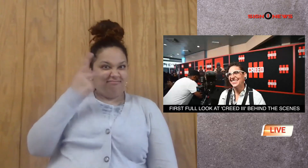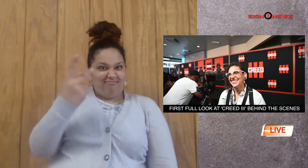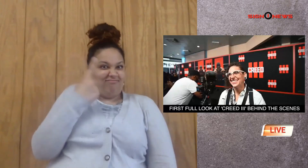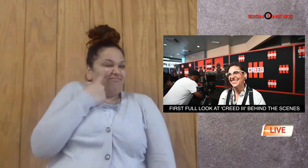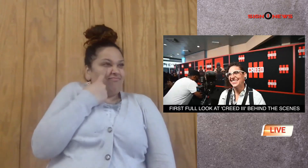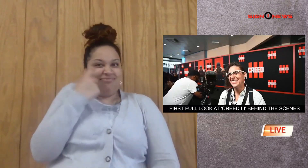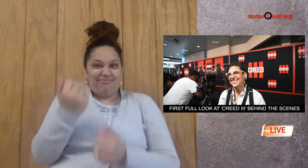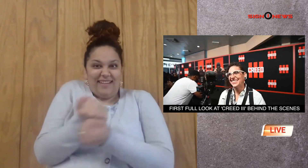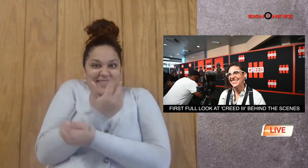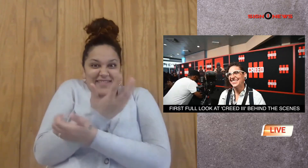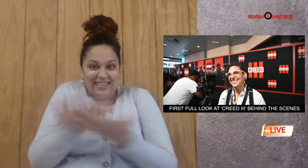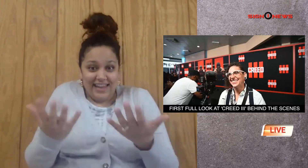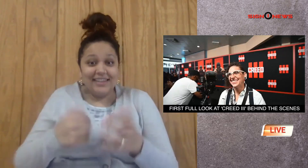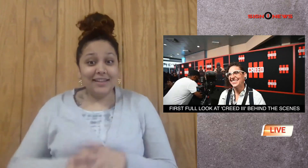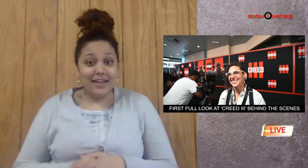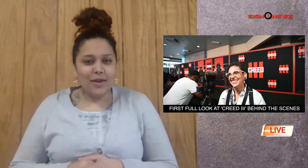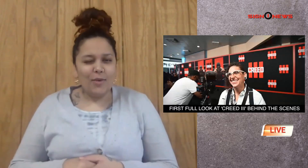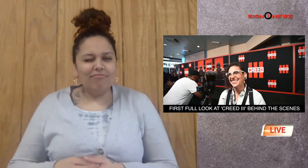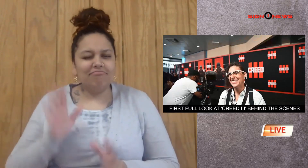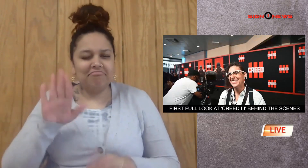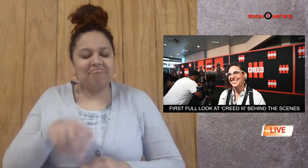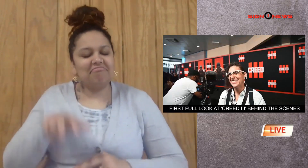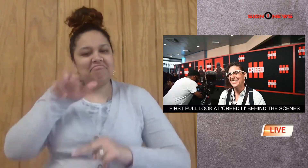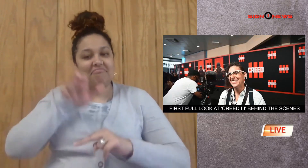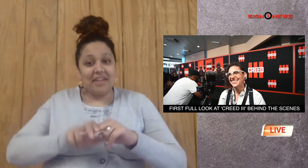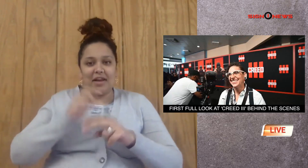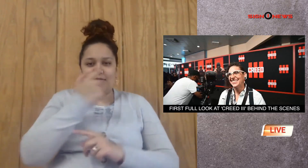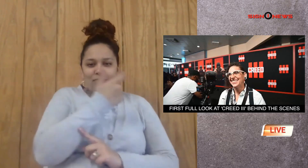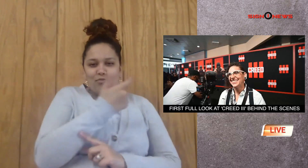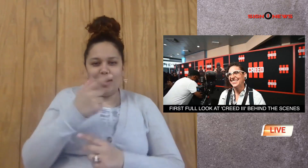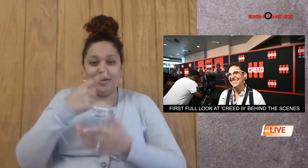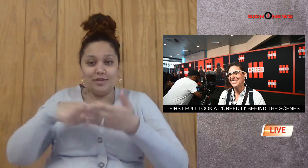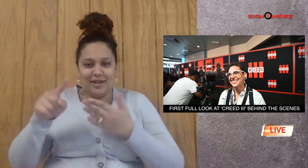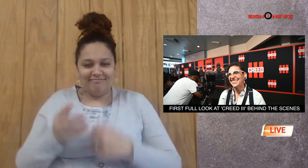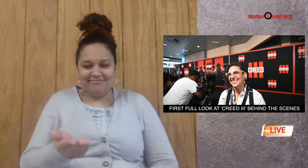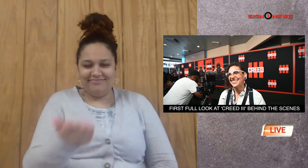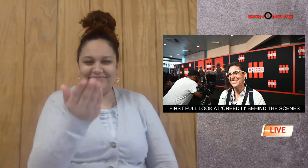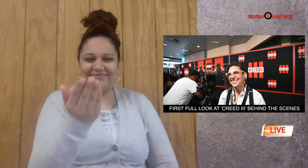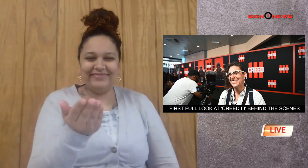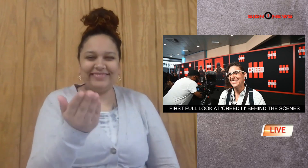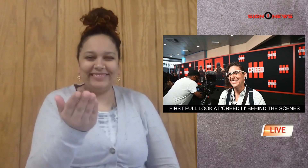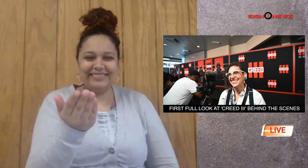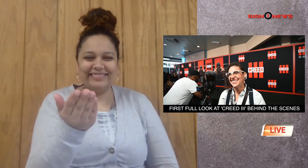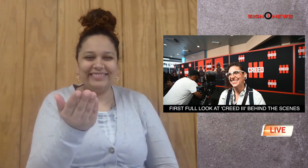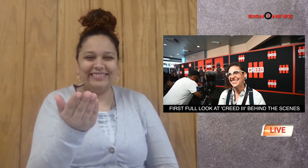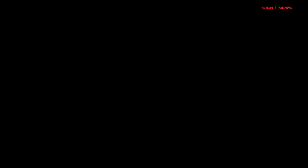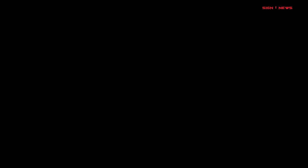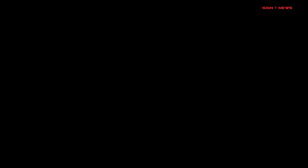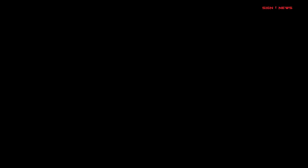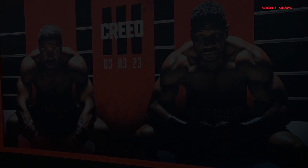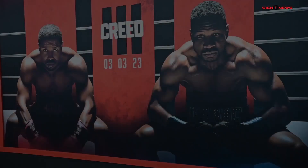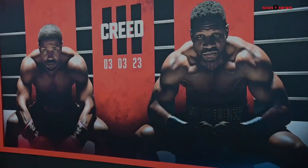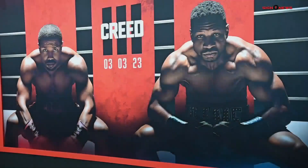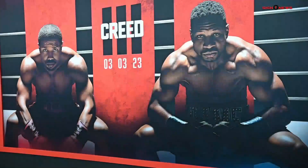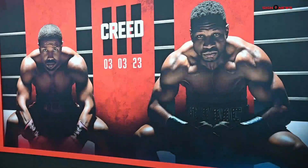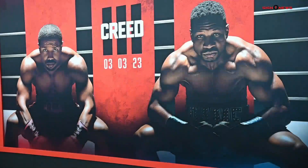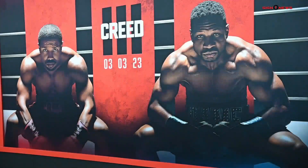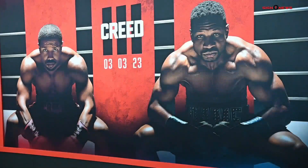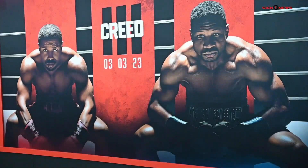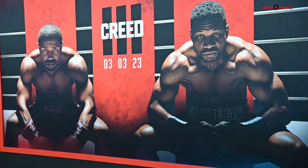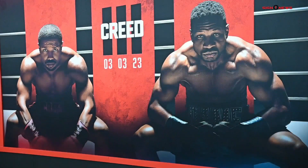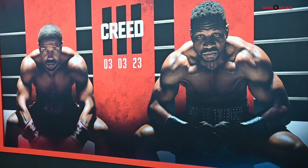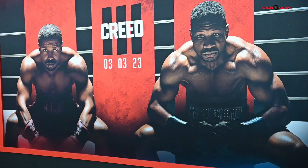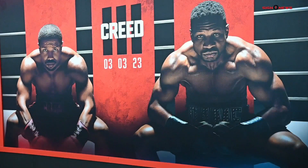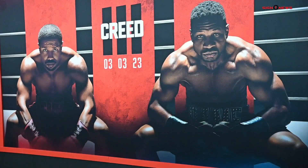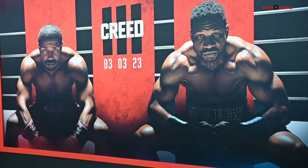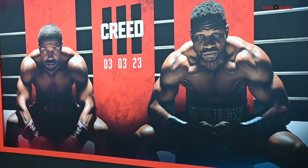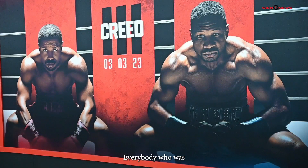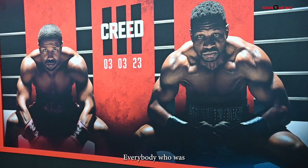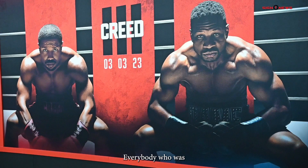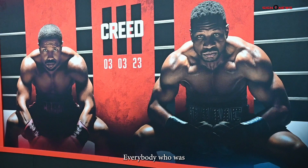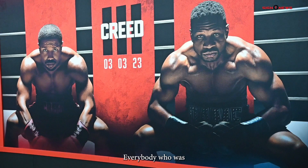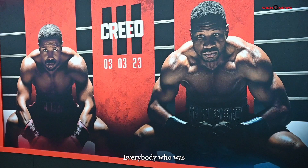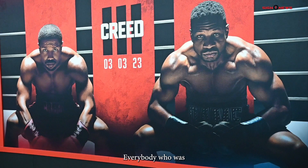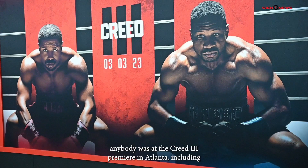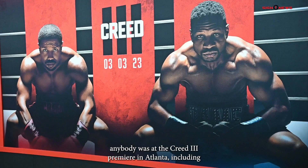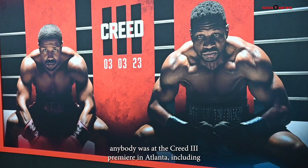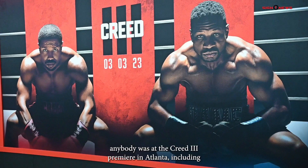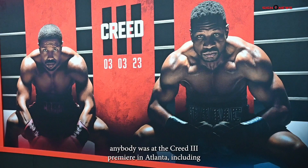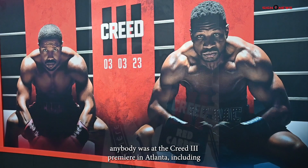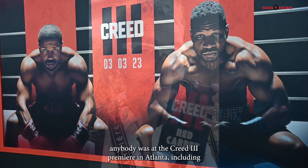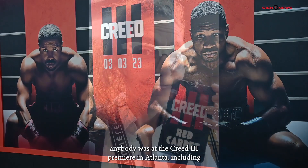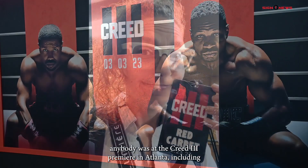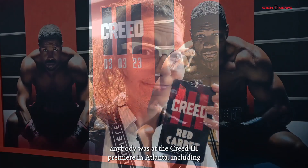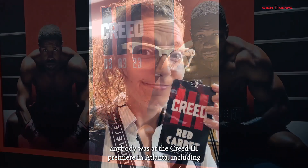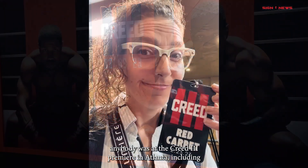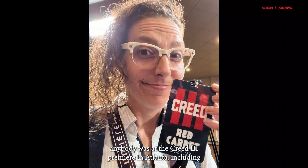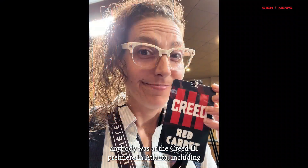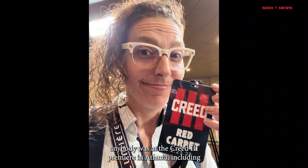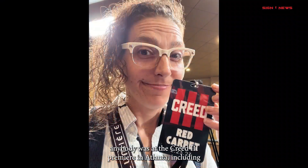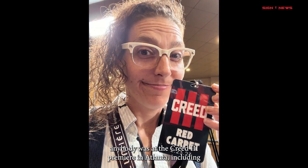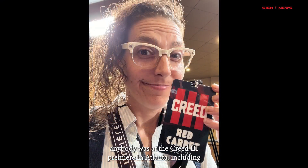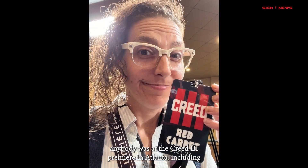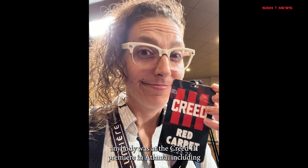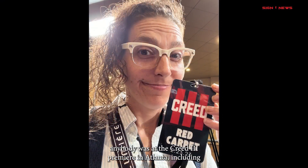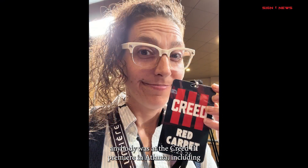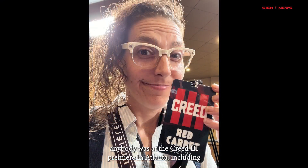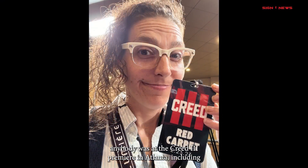for it all so sit back and check this out yeah hey that is so awesome I felt so proud